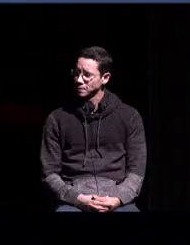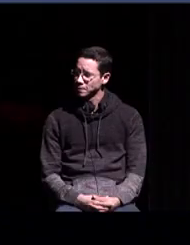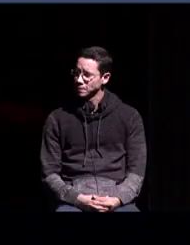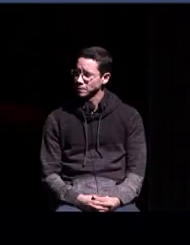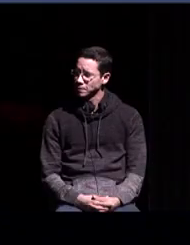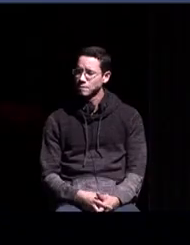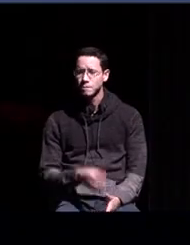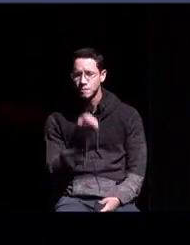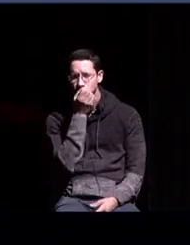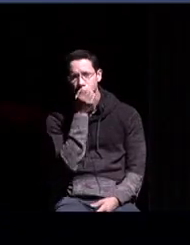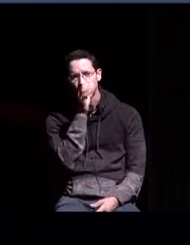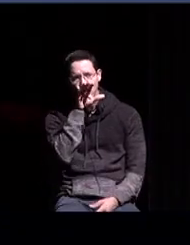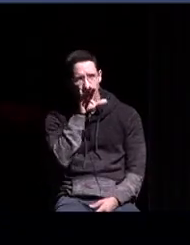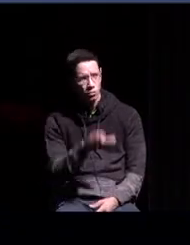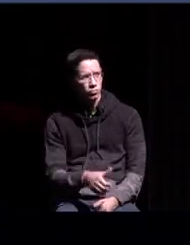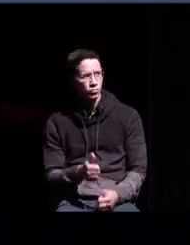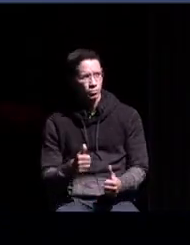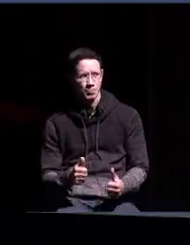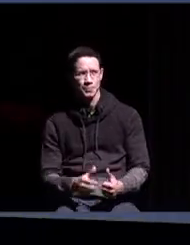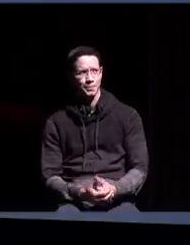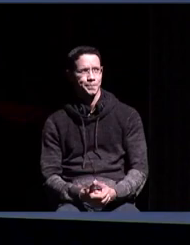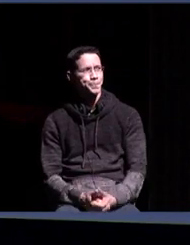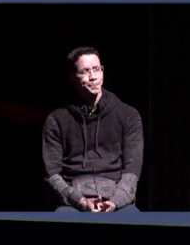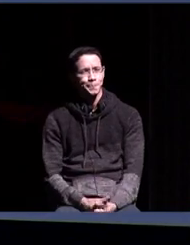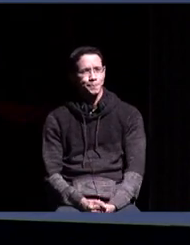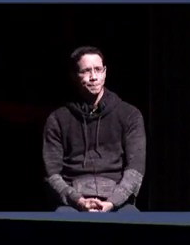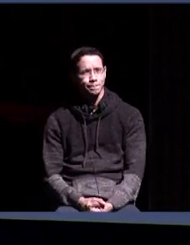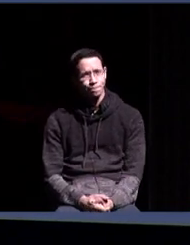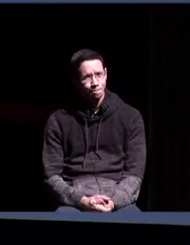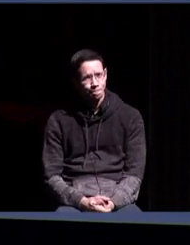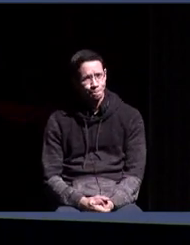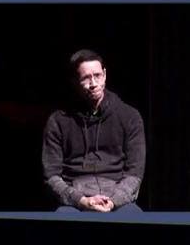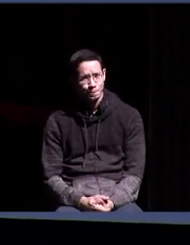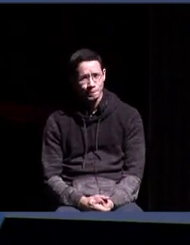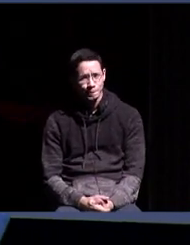Good afternoon. Well...